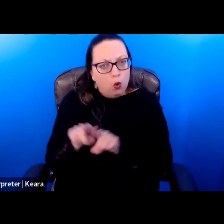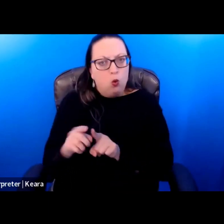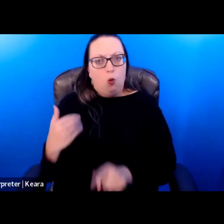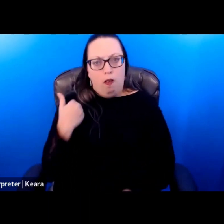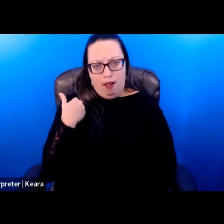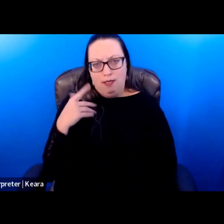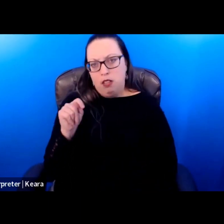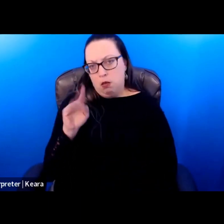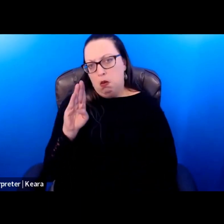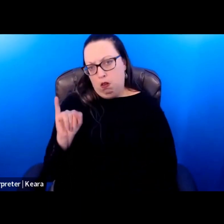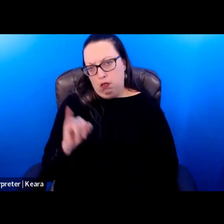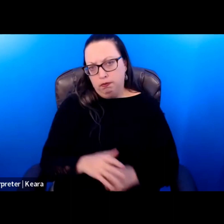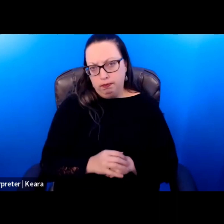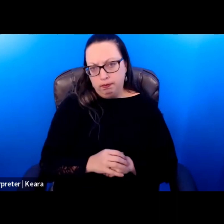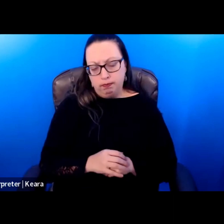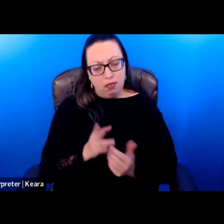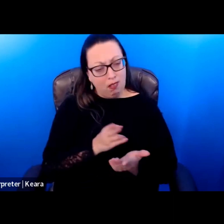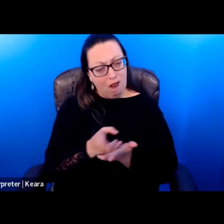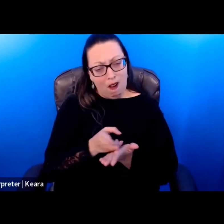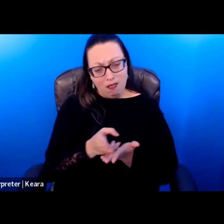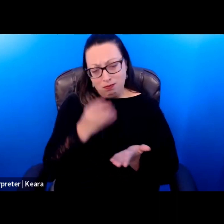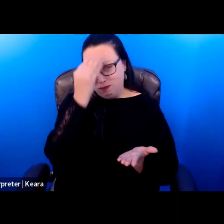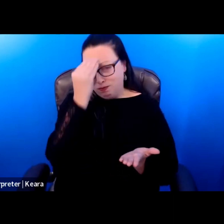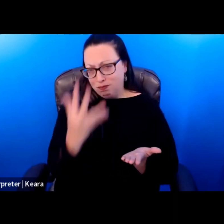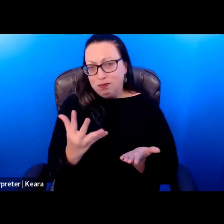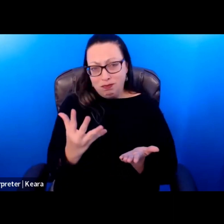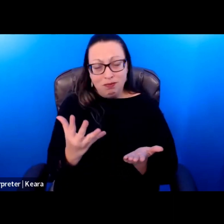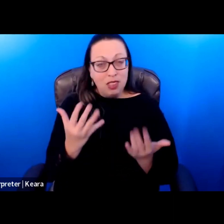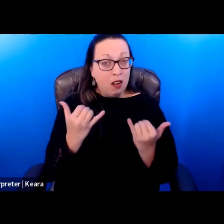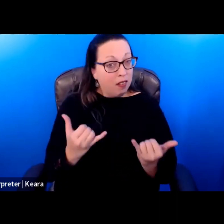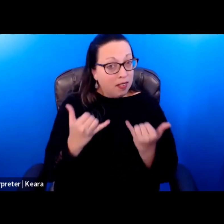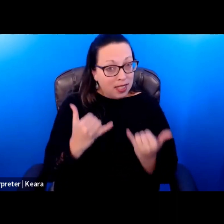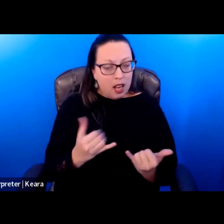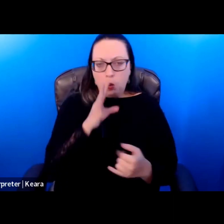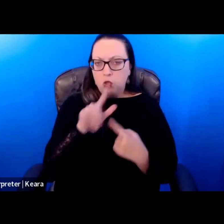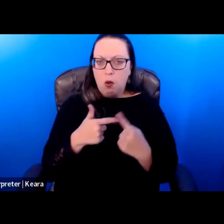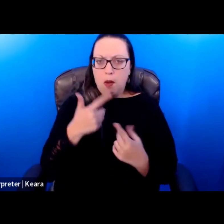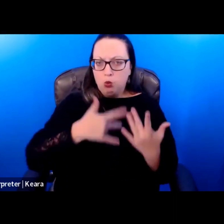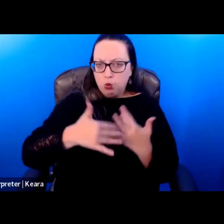I couldn't quite quite honestly say that, you know, even now, when we talk about the socialization and sort of the